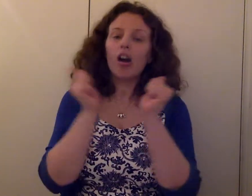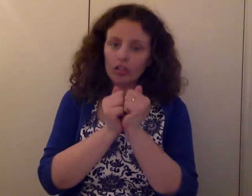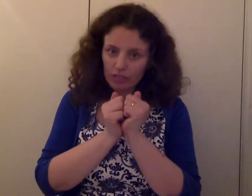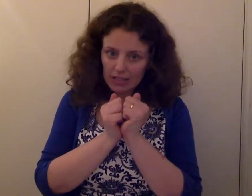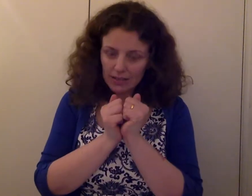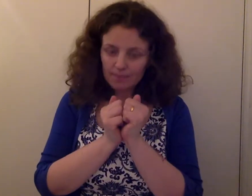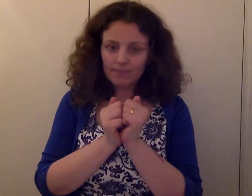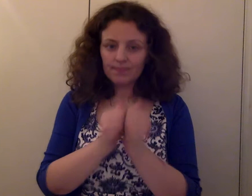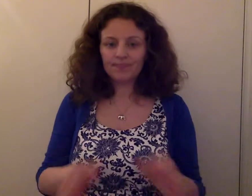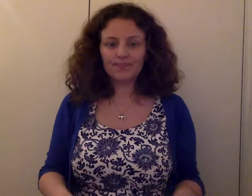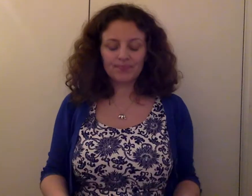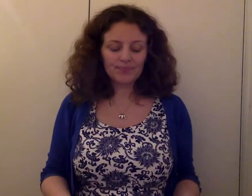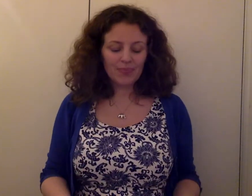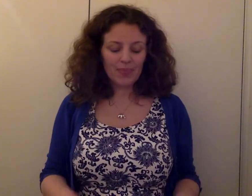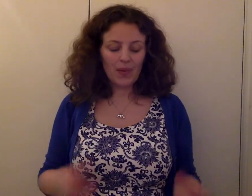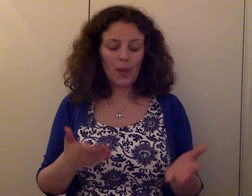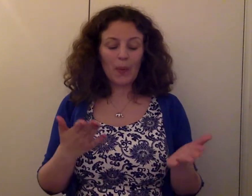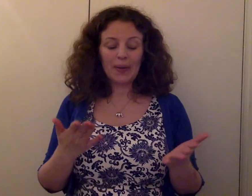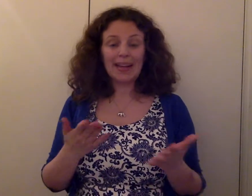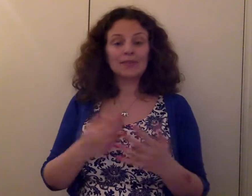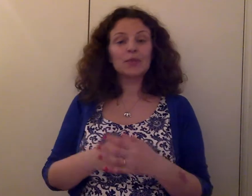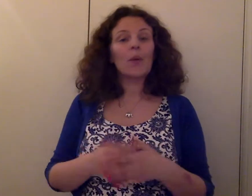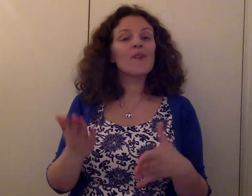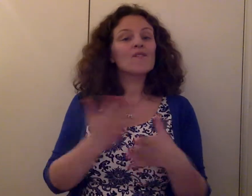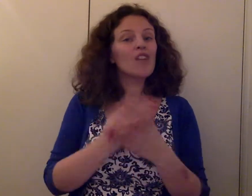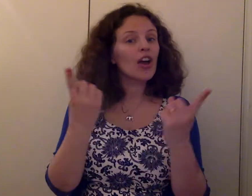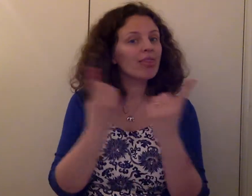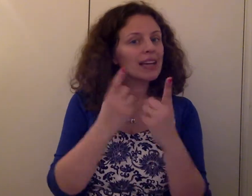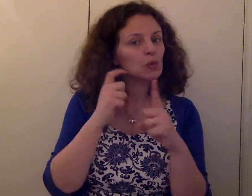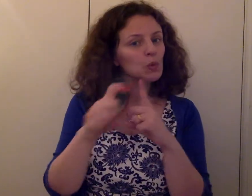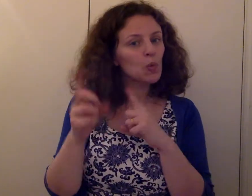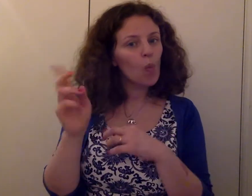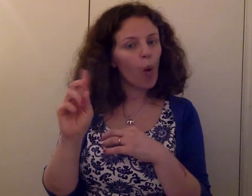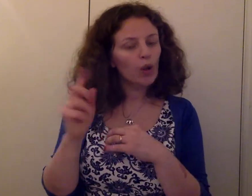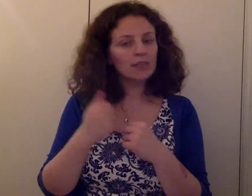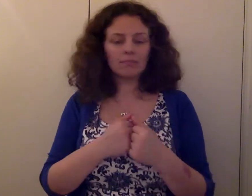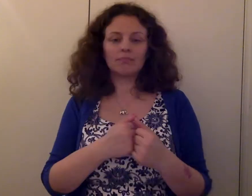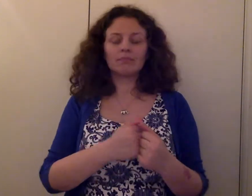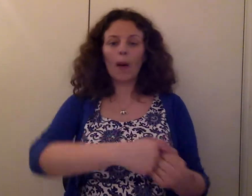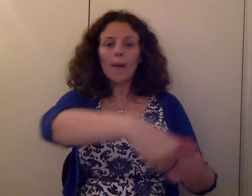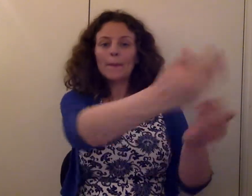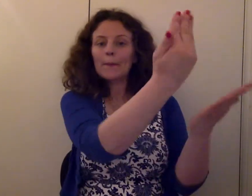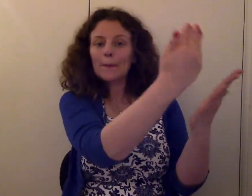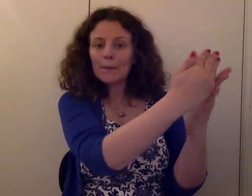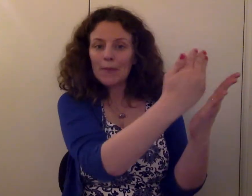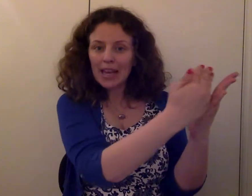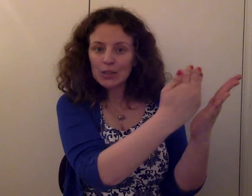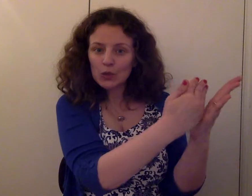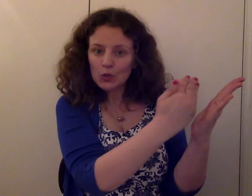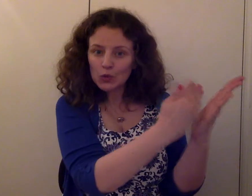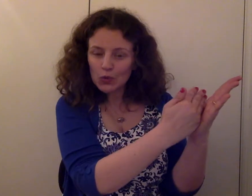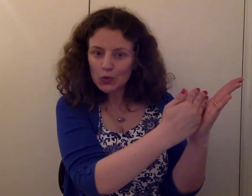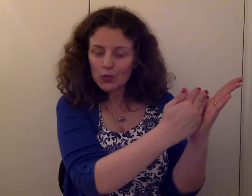Agreed First thing do what? Menu